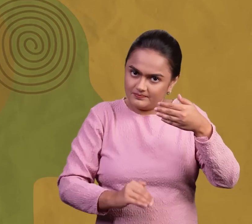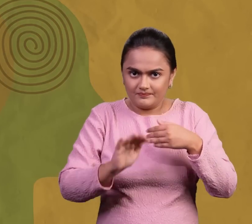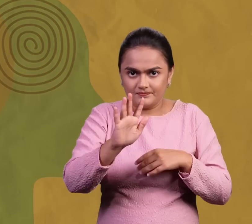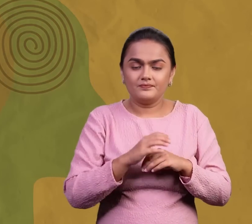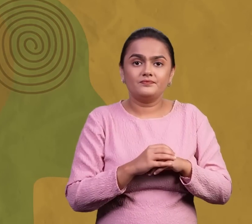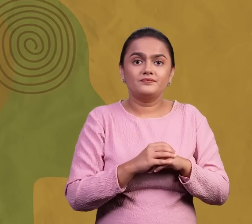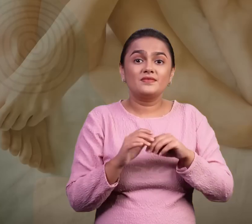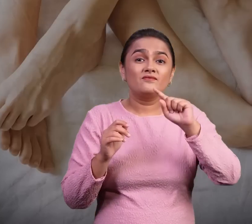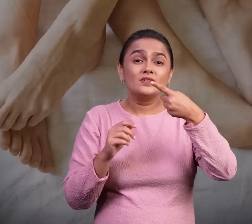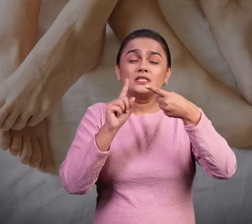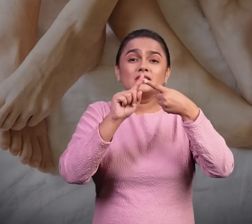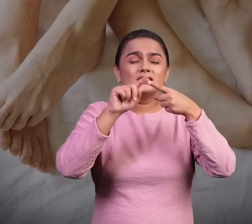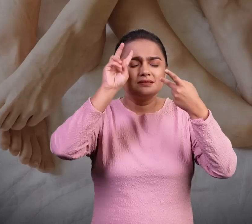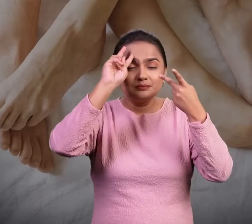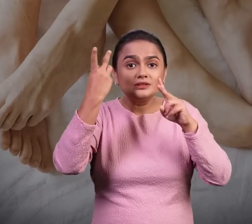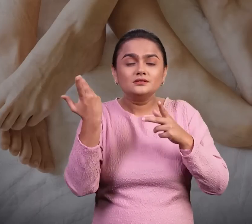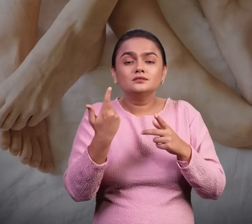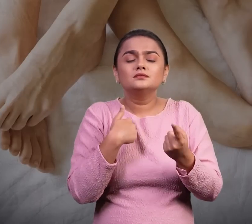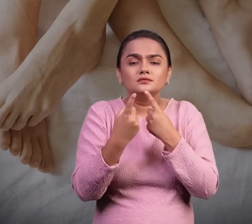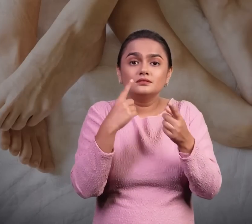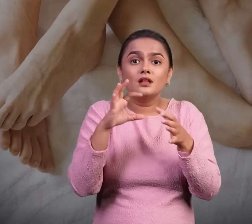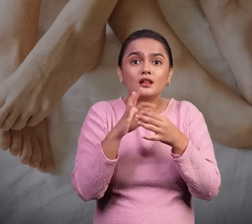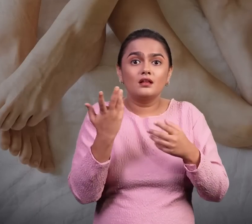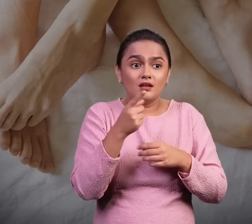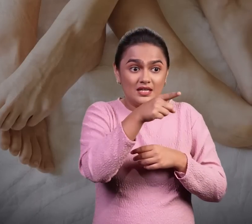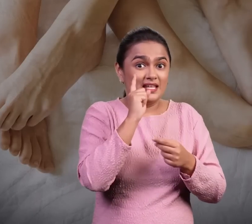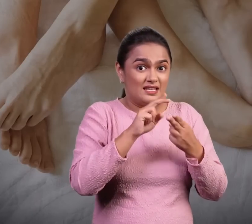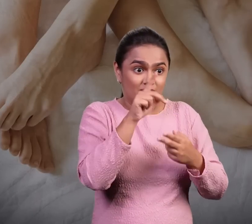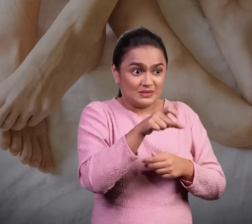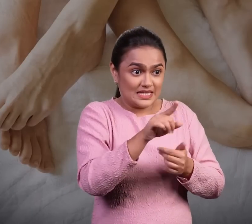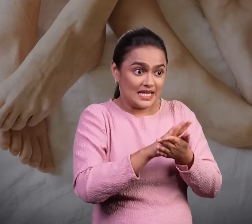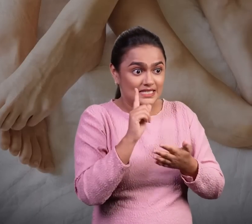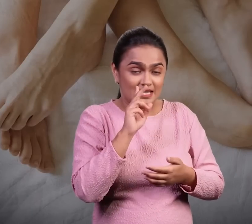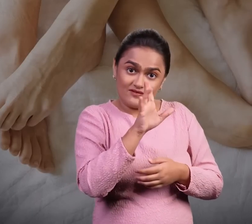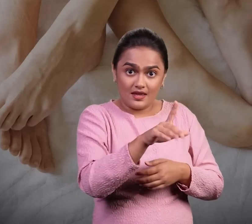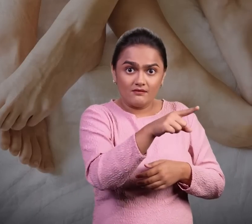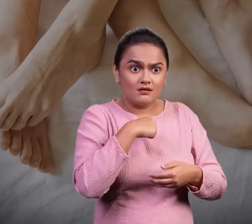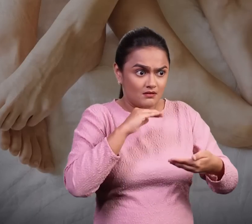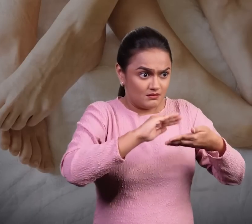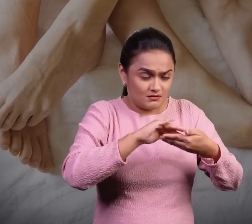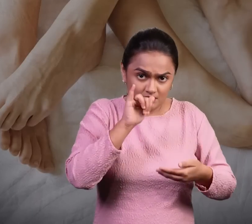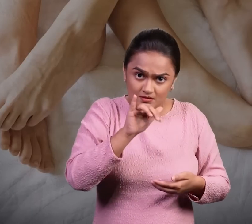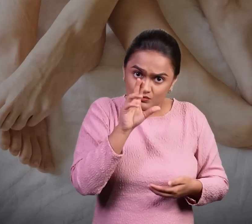So let's talk about the first misconception. Can we marry someone who is HIV-positive?